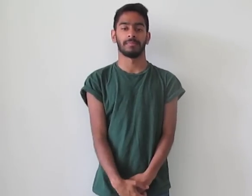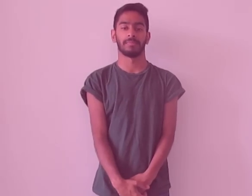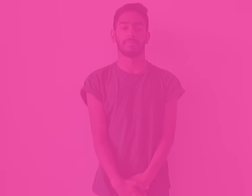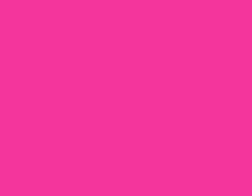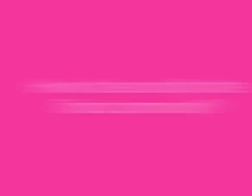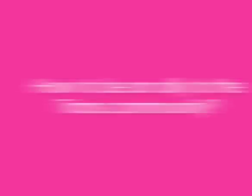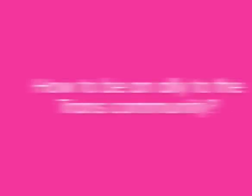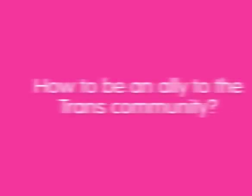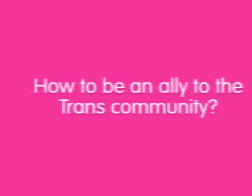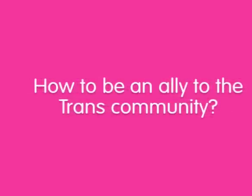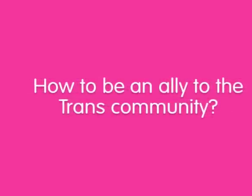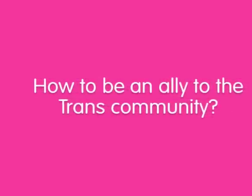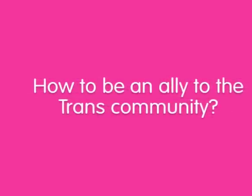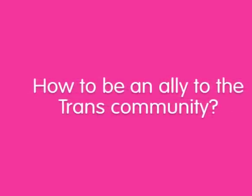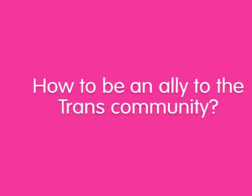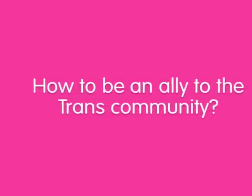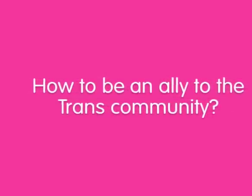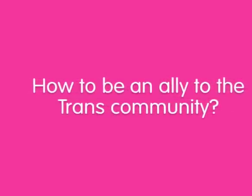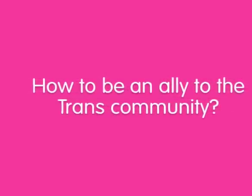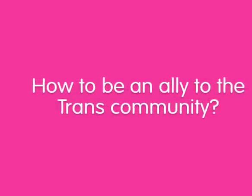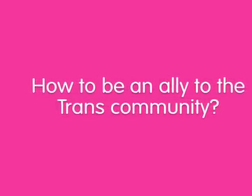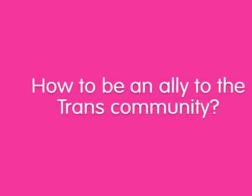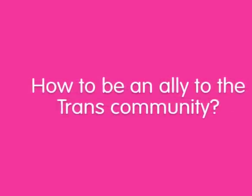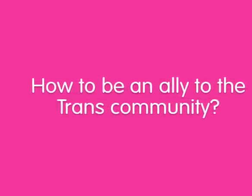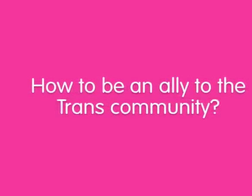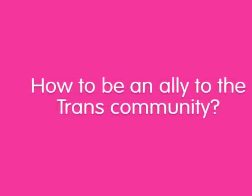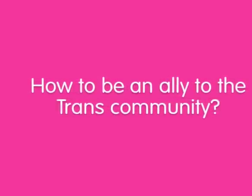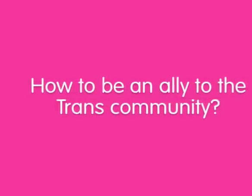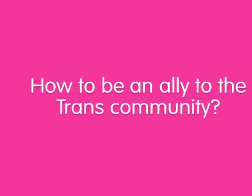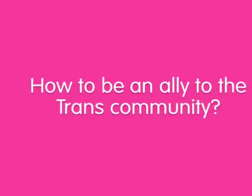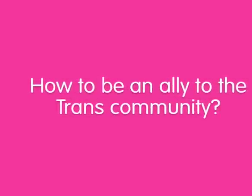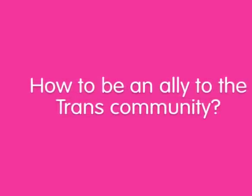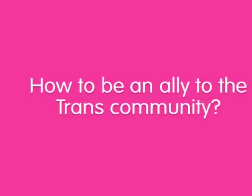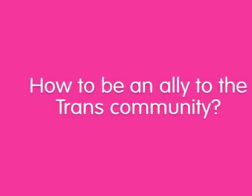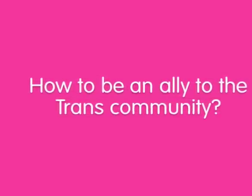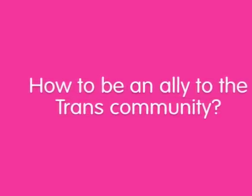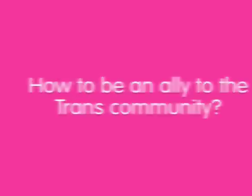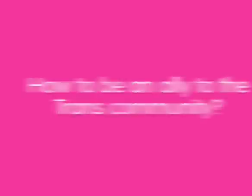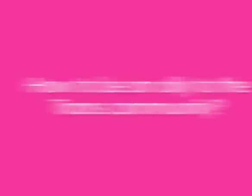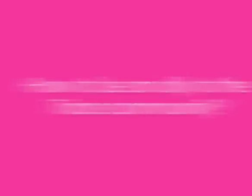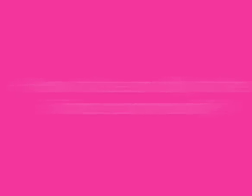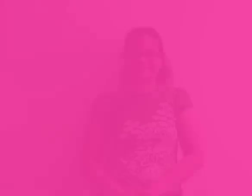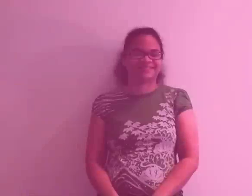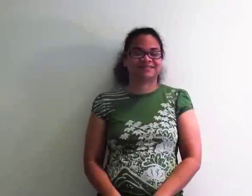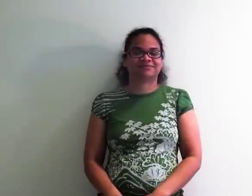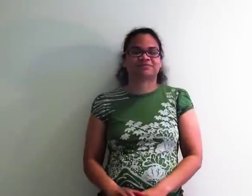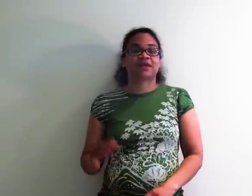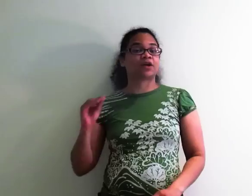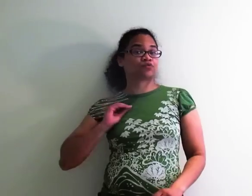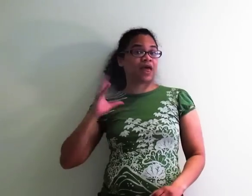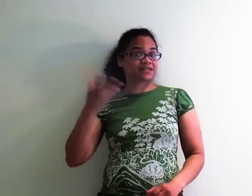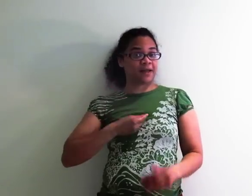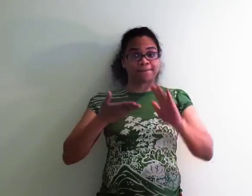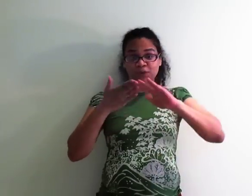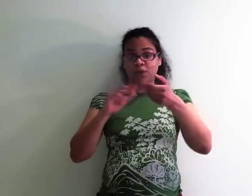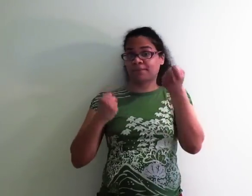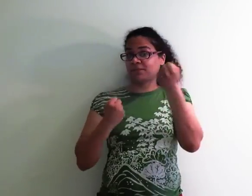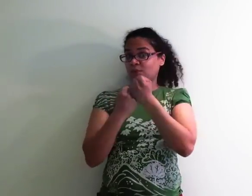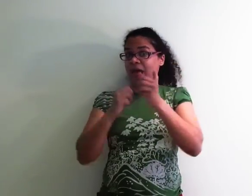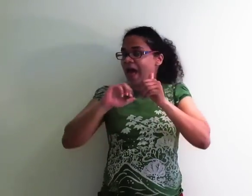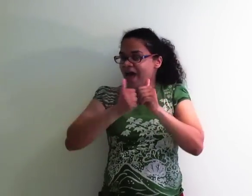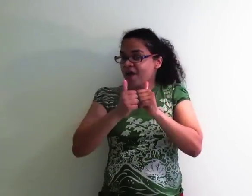HOW TO BE AN ALLY TO THE TRANS COMMUNITY?